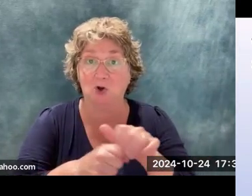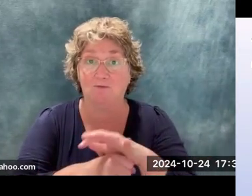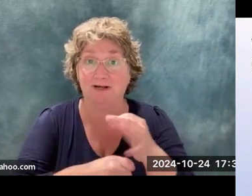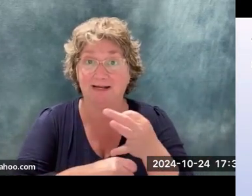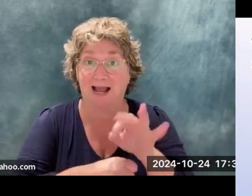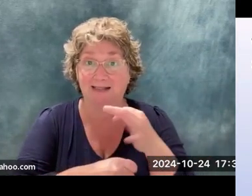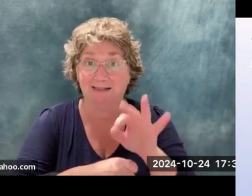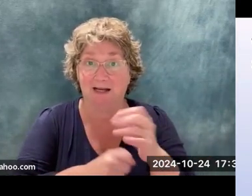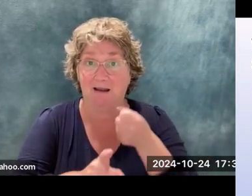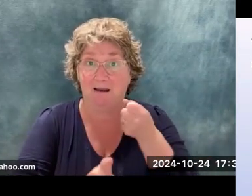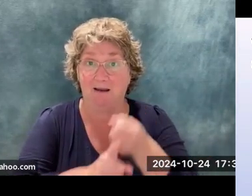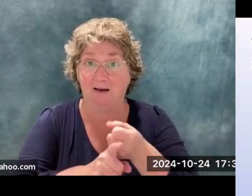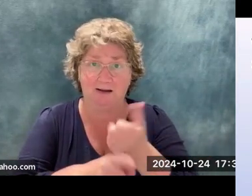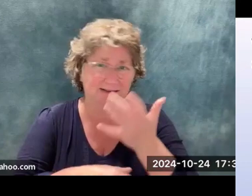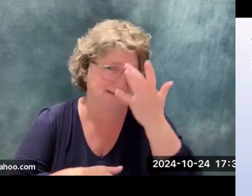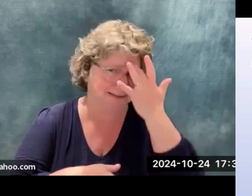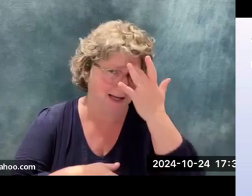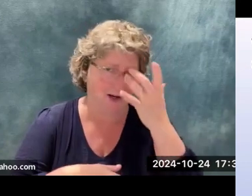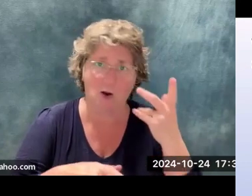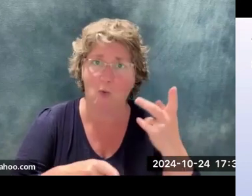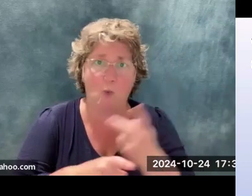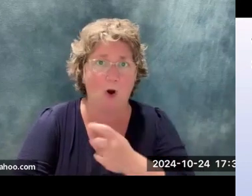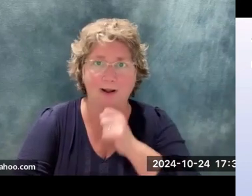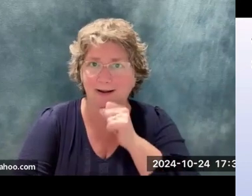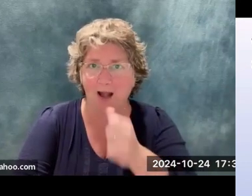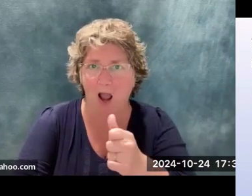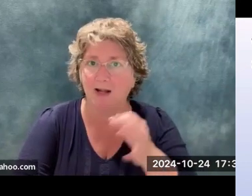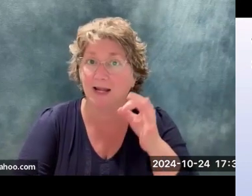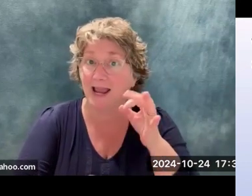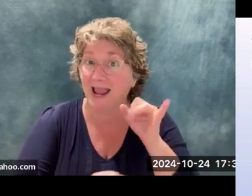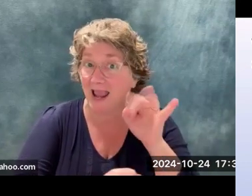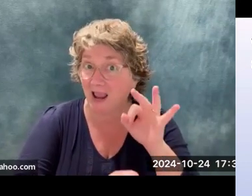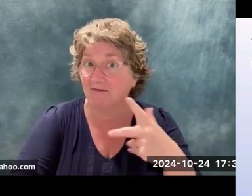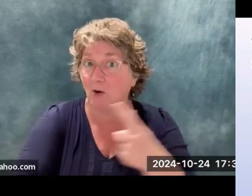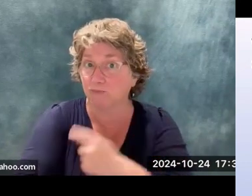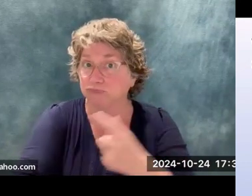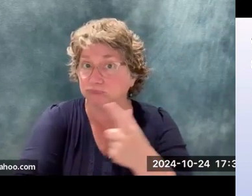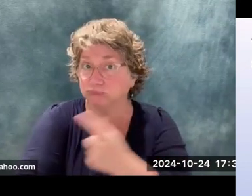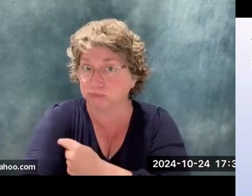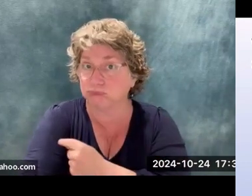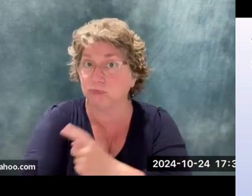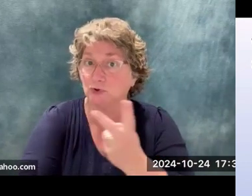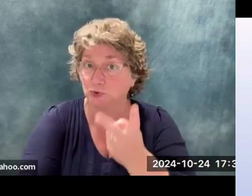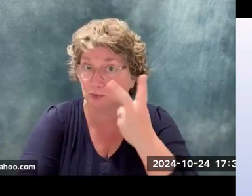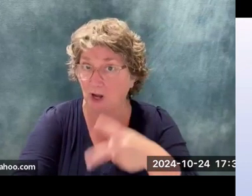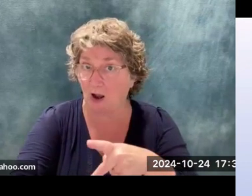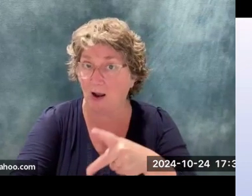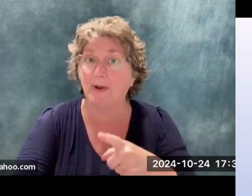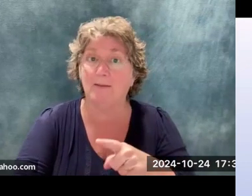not only are you going to protect your children from MISC, you're also going to protect them from long COVID.